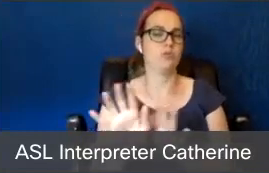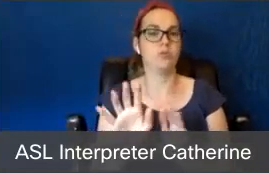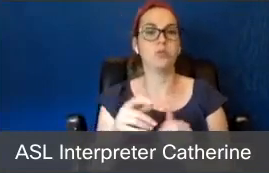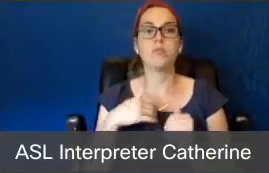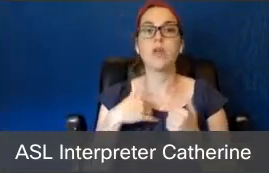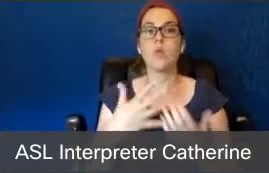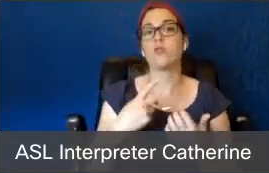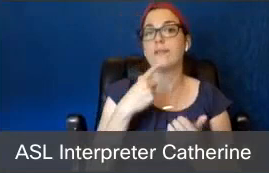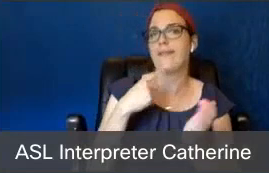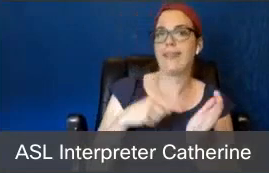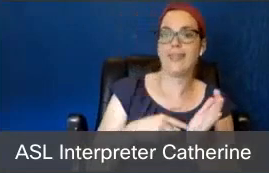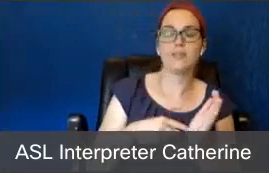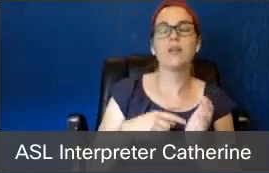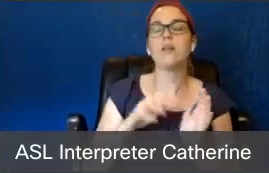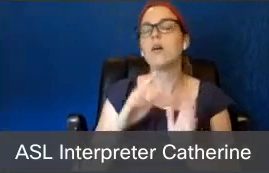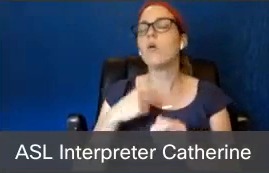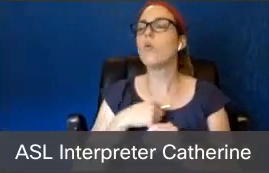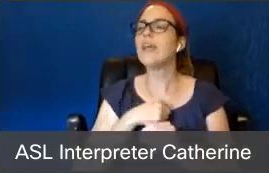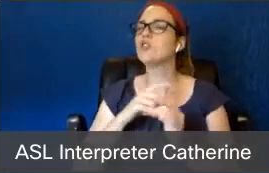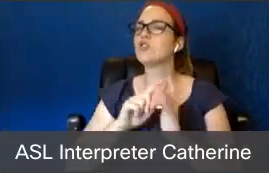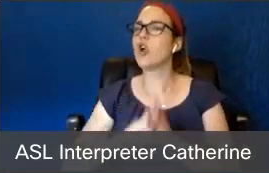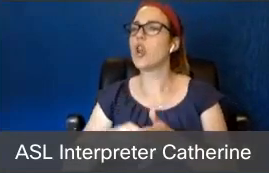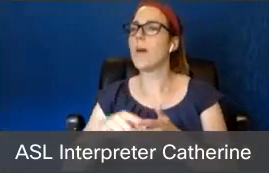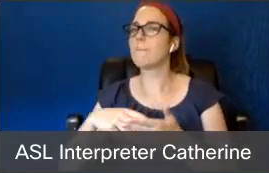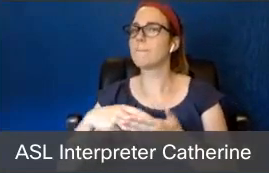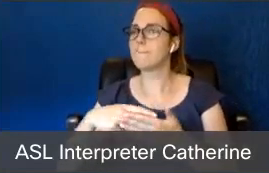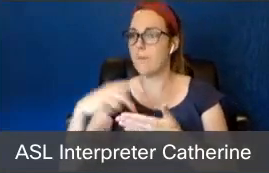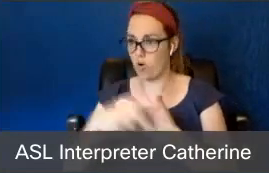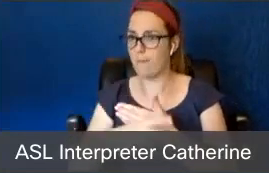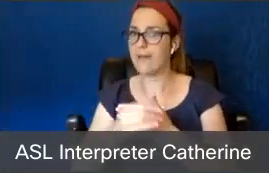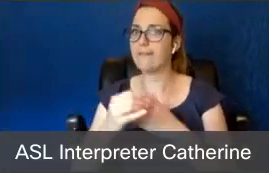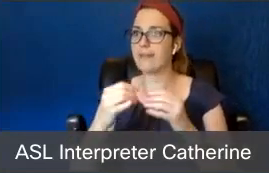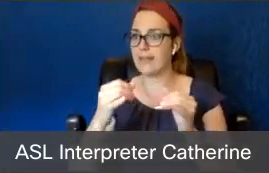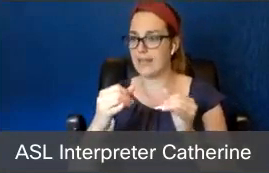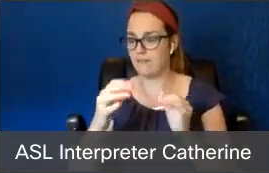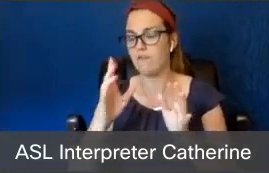because we started a program and individuals in our recovery community and our treatment community came aboard